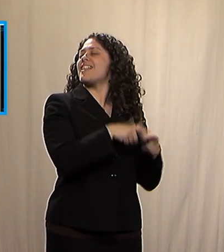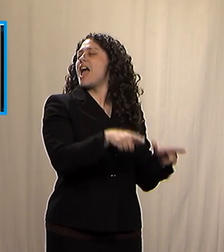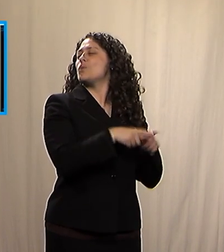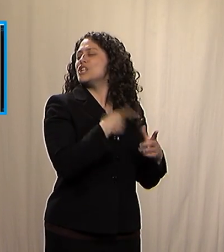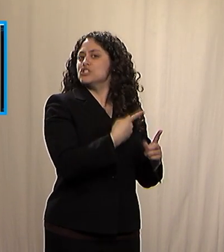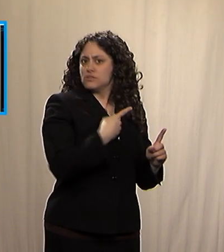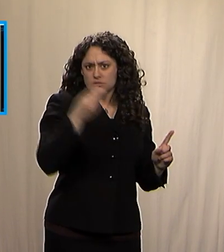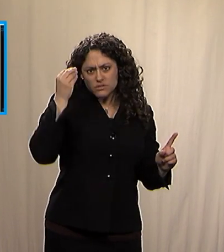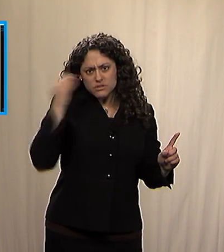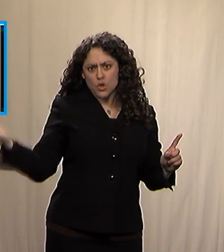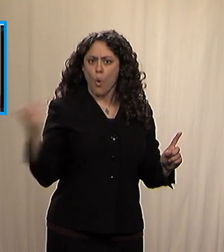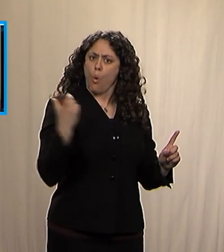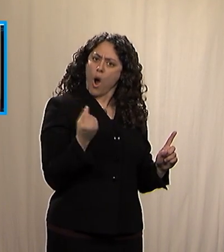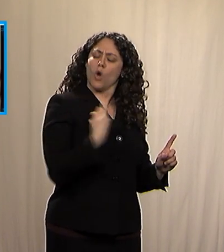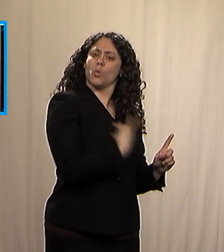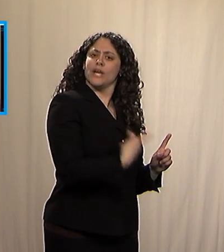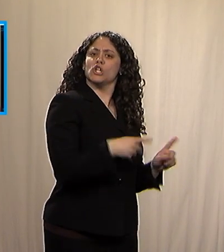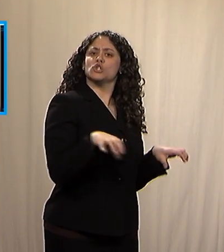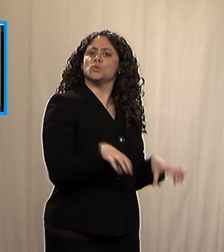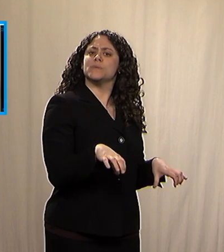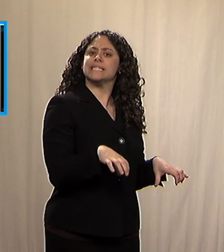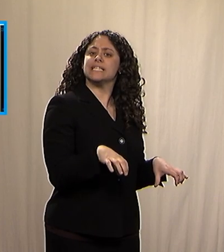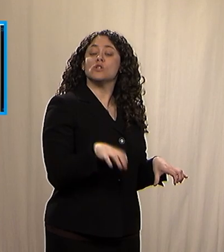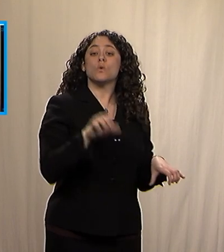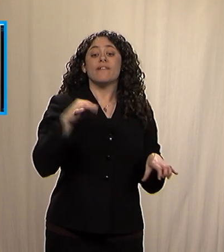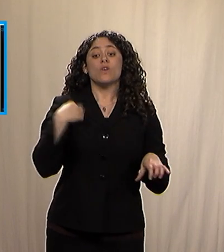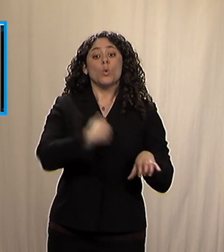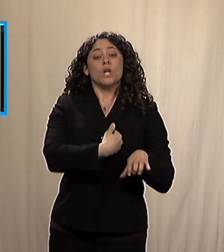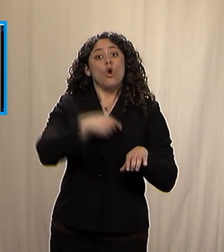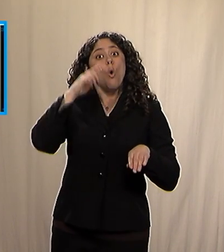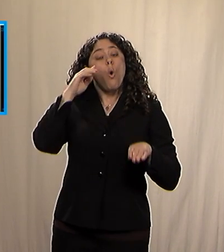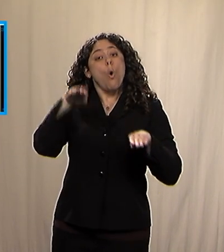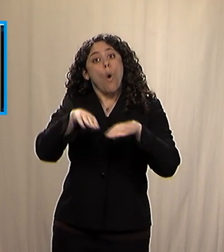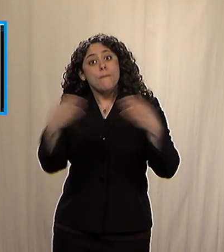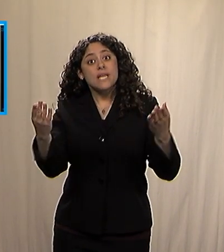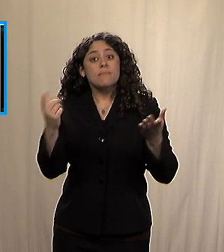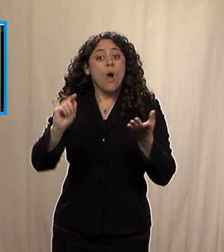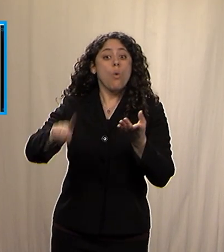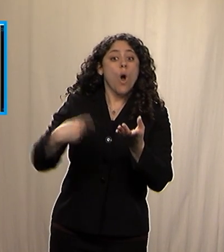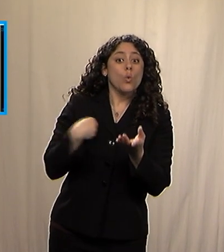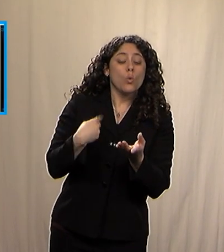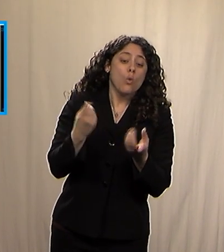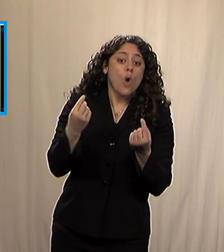And I think the more we're open about what we do on both sides of the alignment equation,